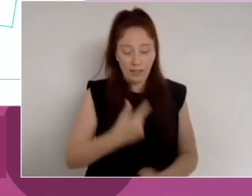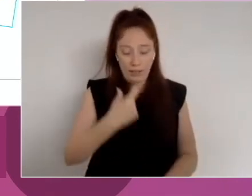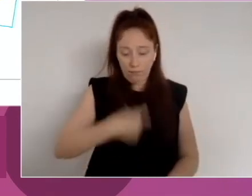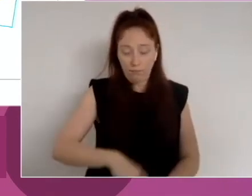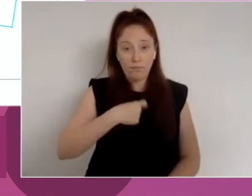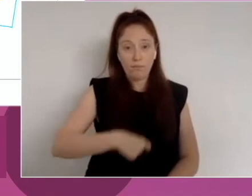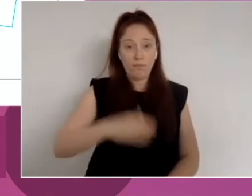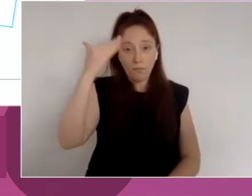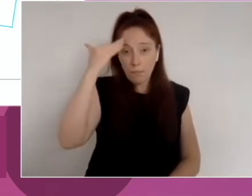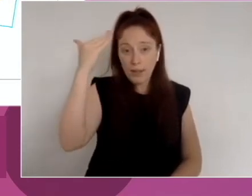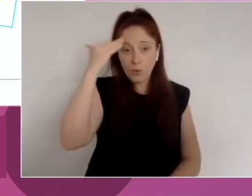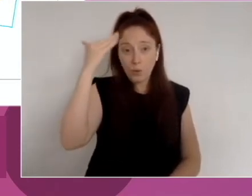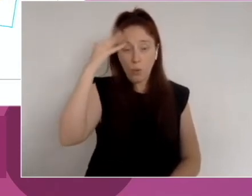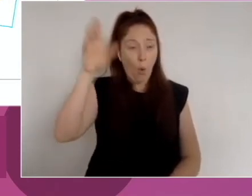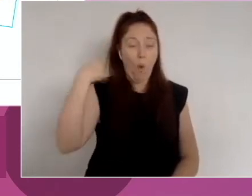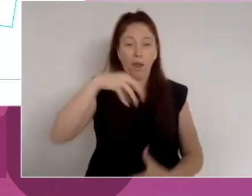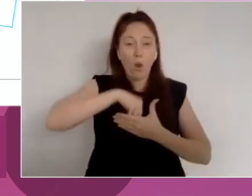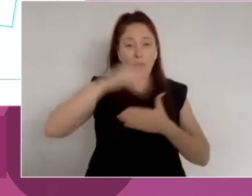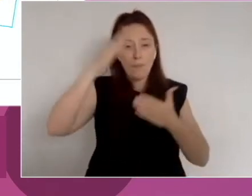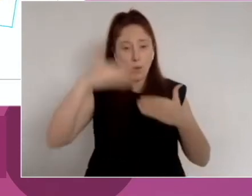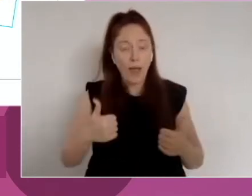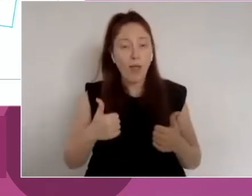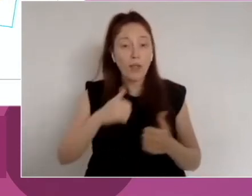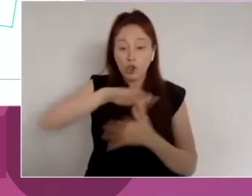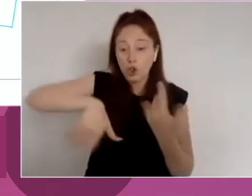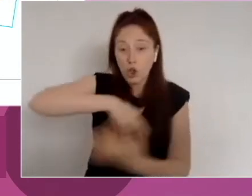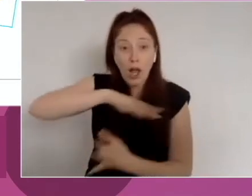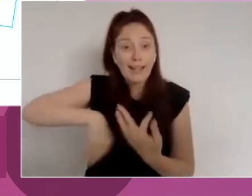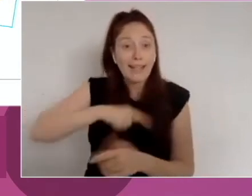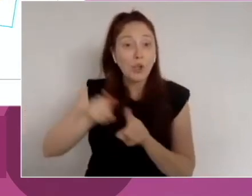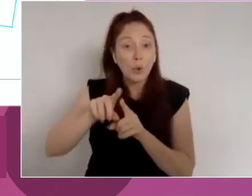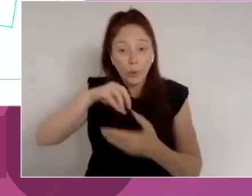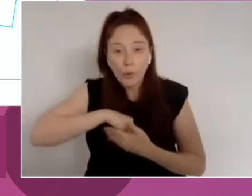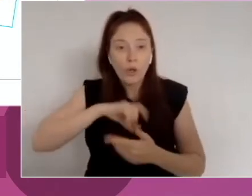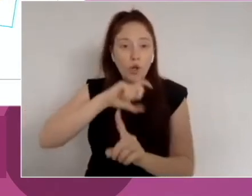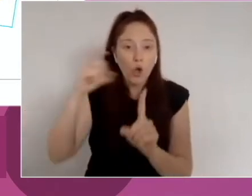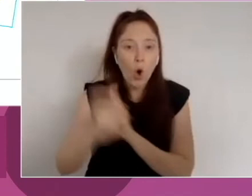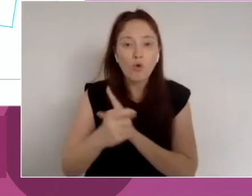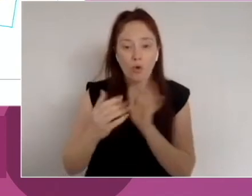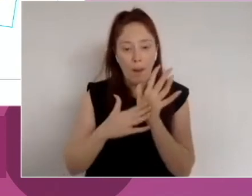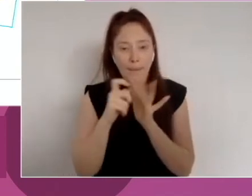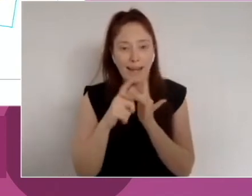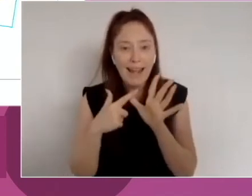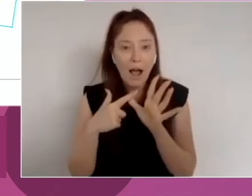health. They include the societal components, culture, media, political structure. How is our